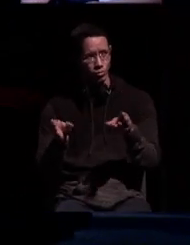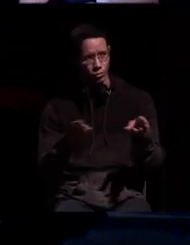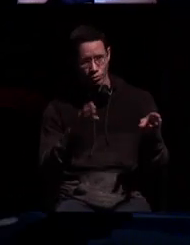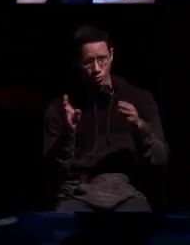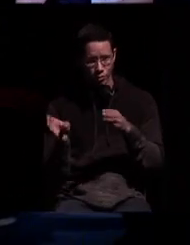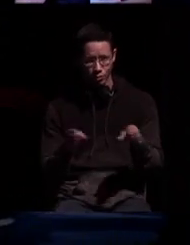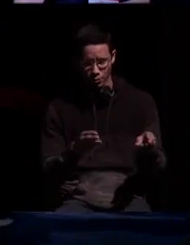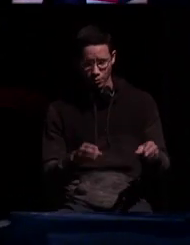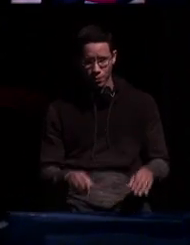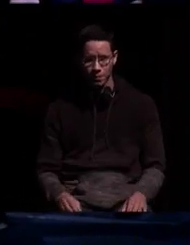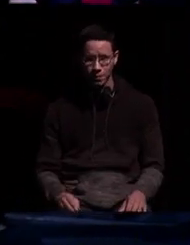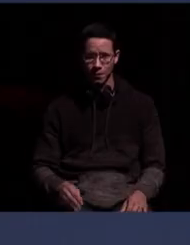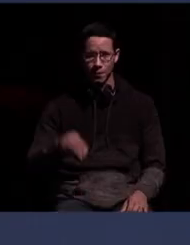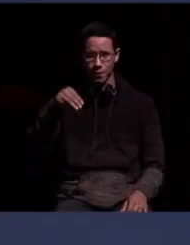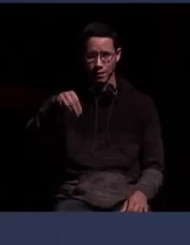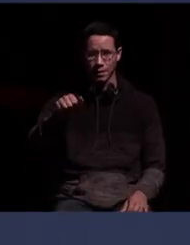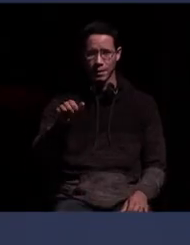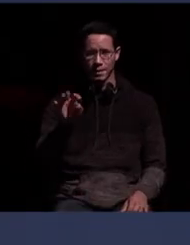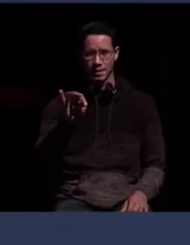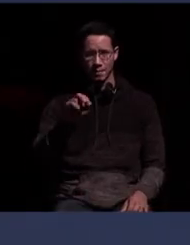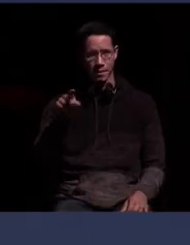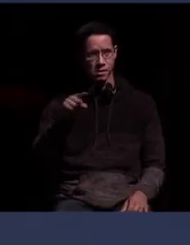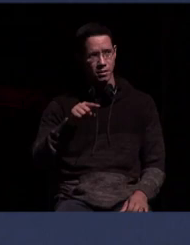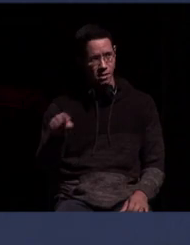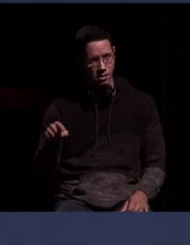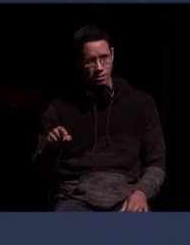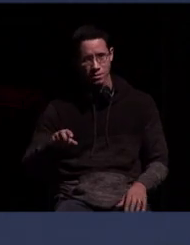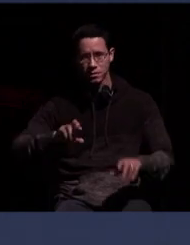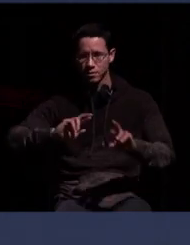not only of gastronomic matrix